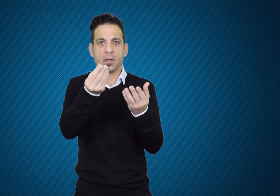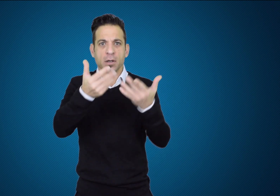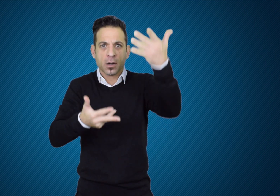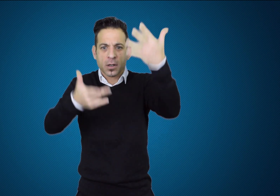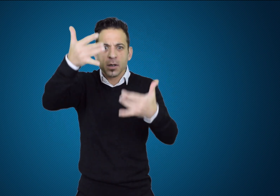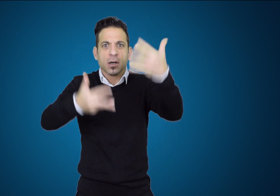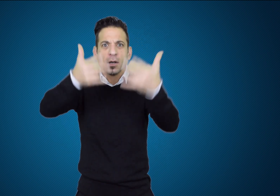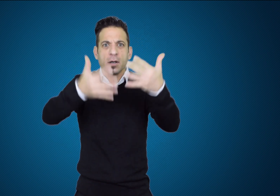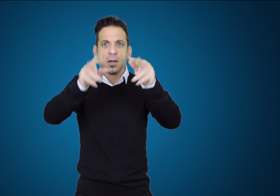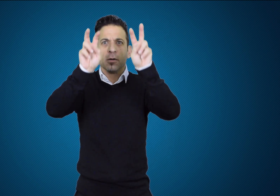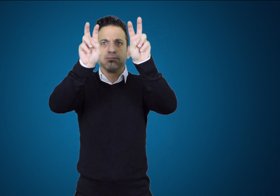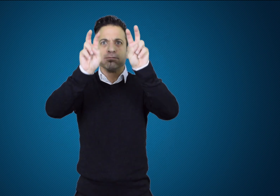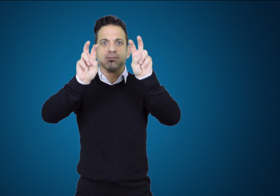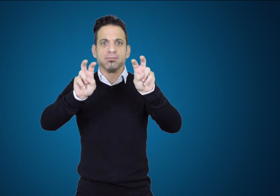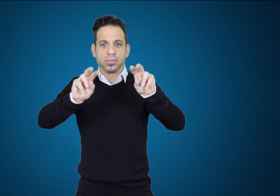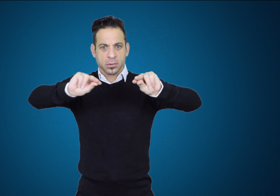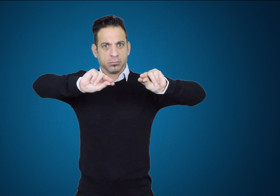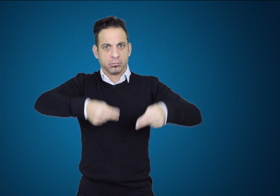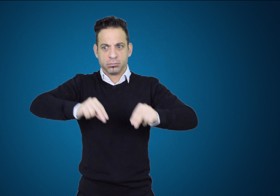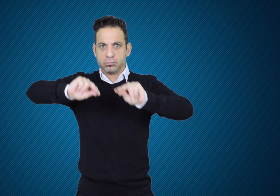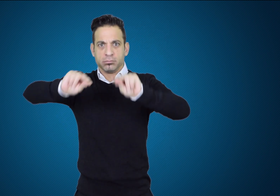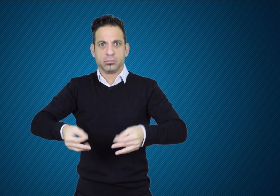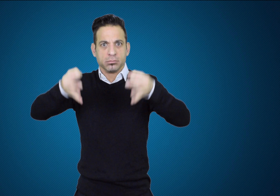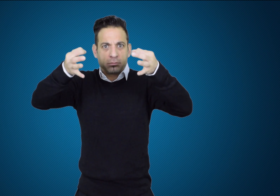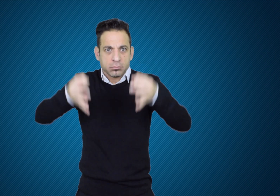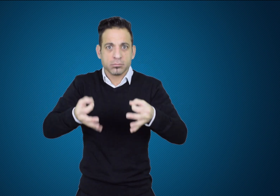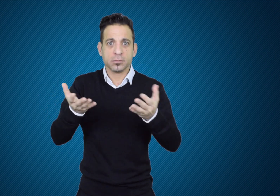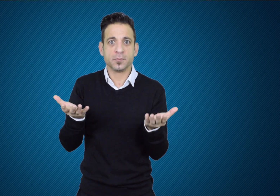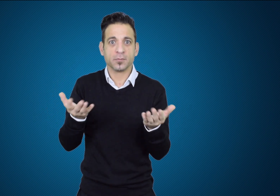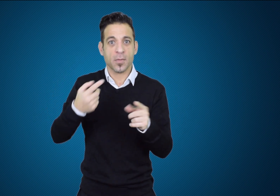auditing ICSD financial reports,